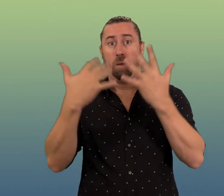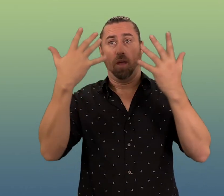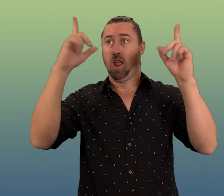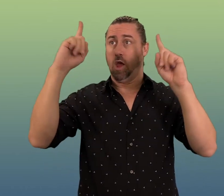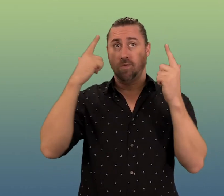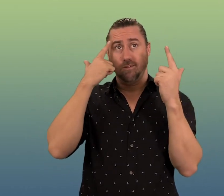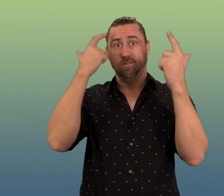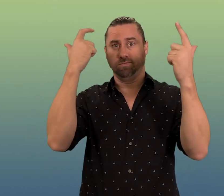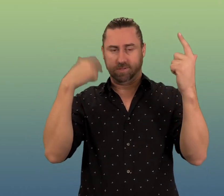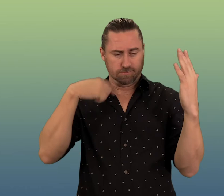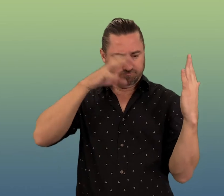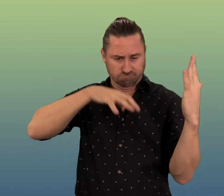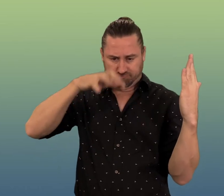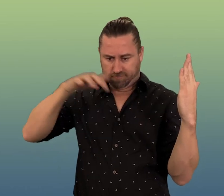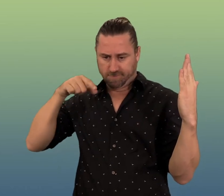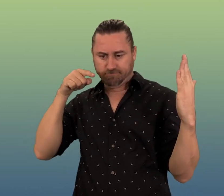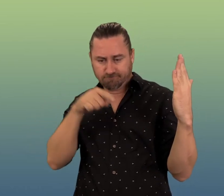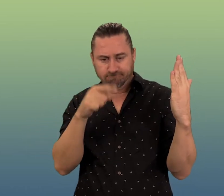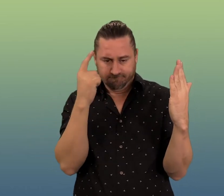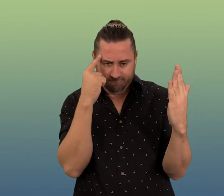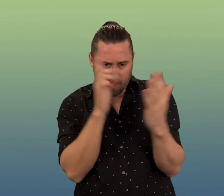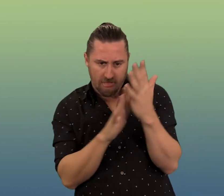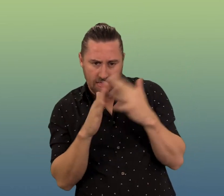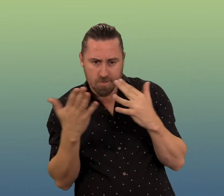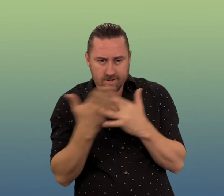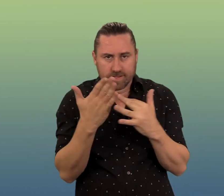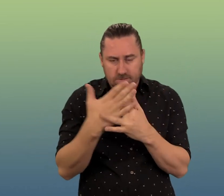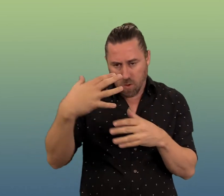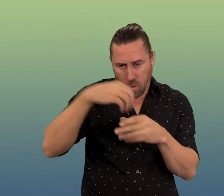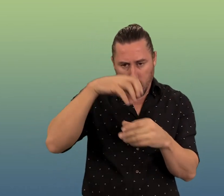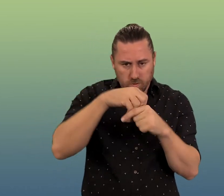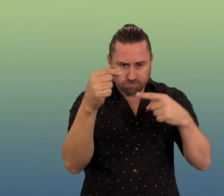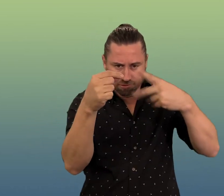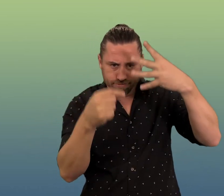Many current initiatives seek to address different facets of accessibility and inclusion